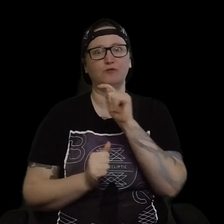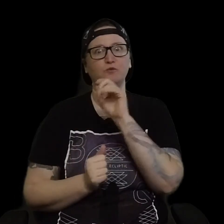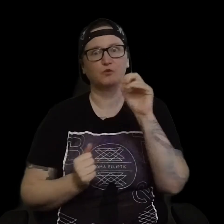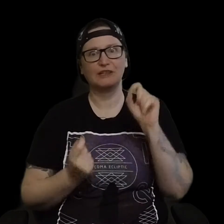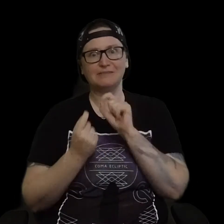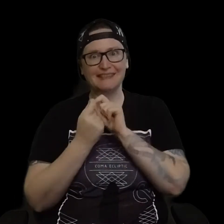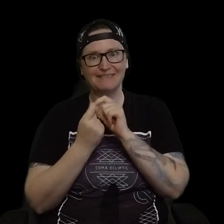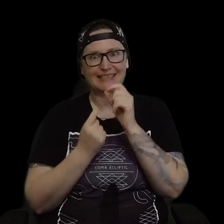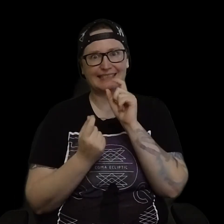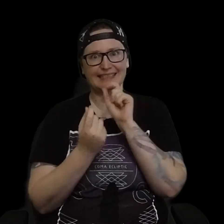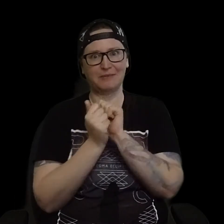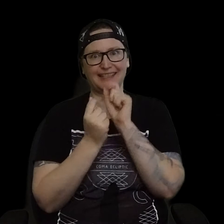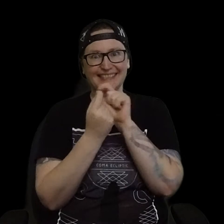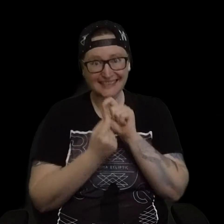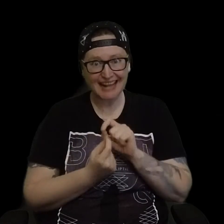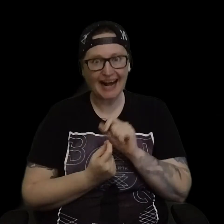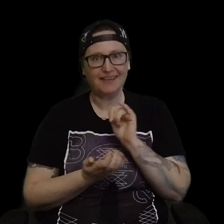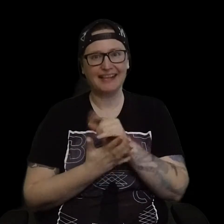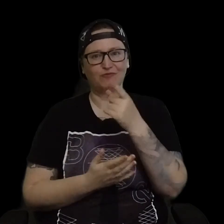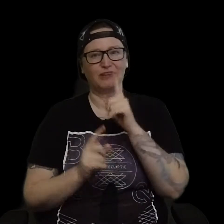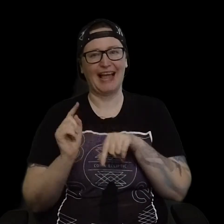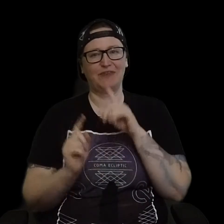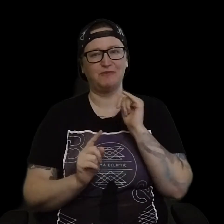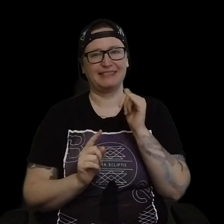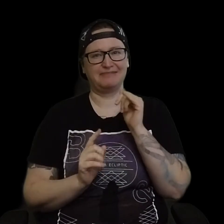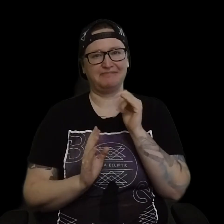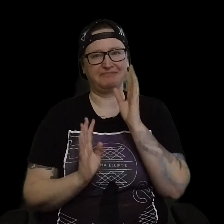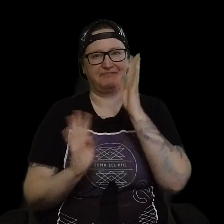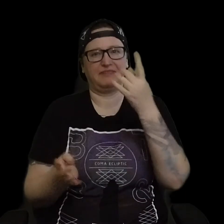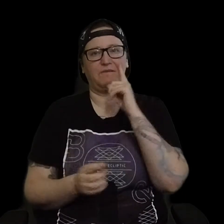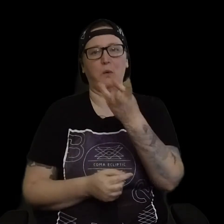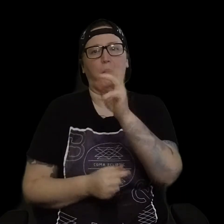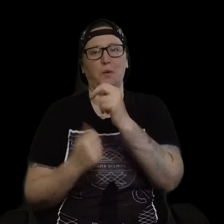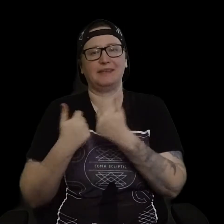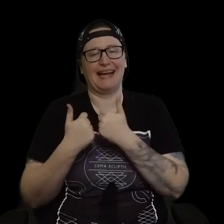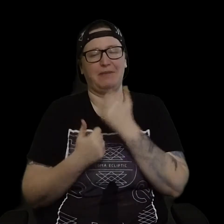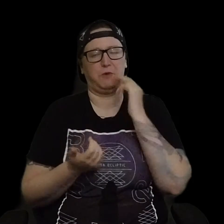own inspiration it's not too specific with too many details that you can't be creative and kind